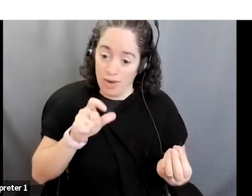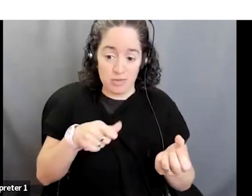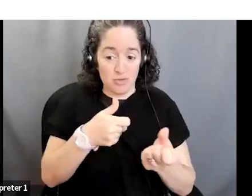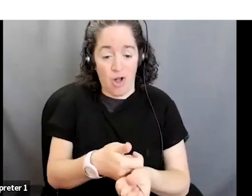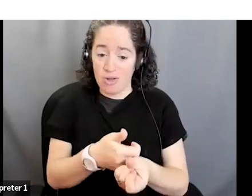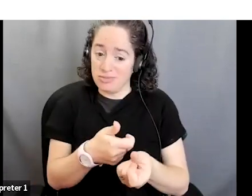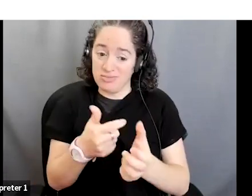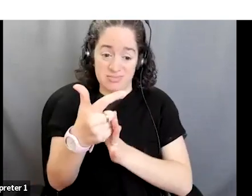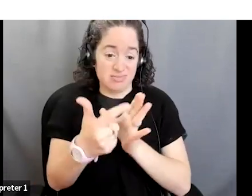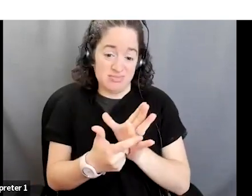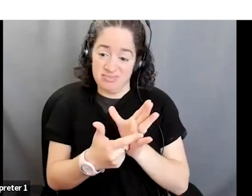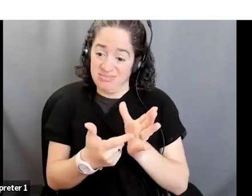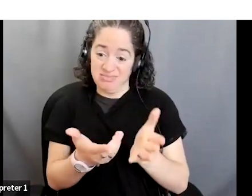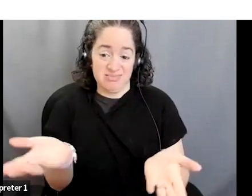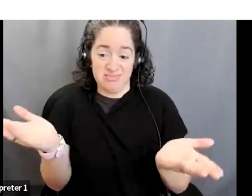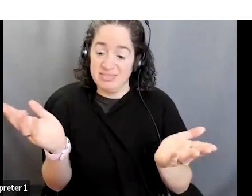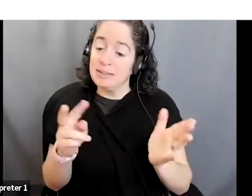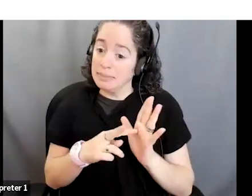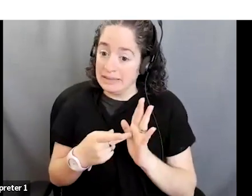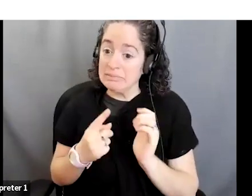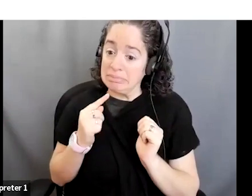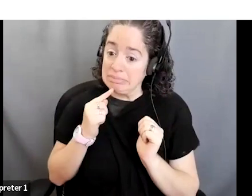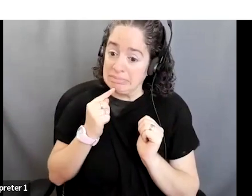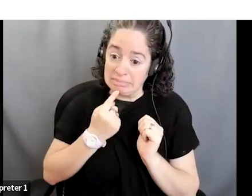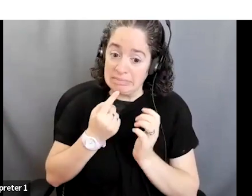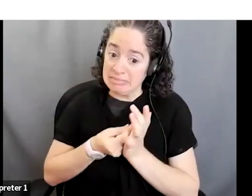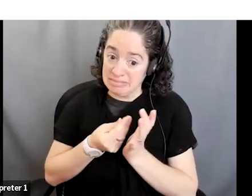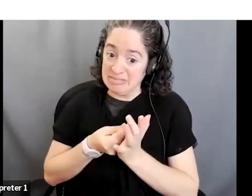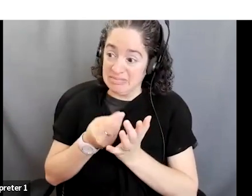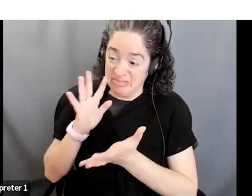Which has resulted in some rather significant sums of money.